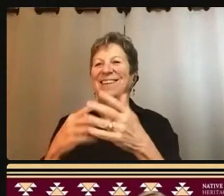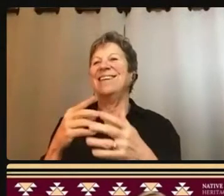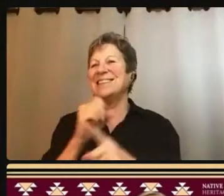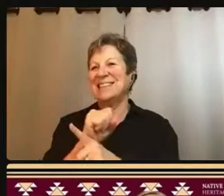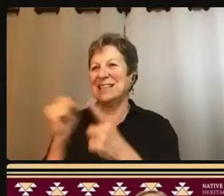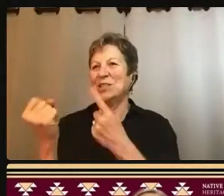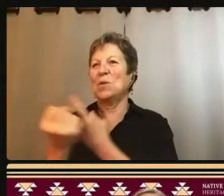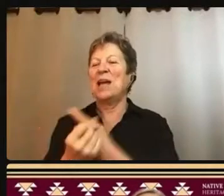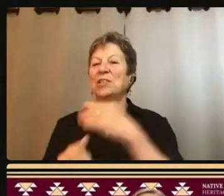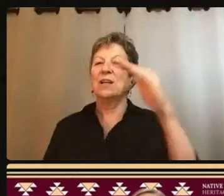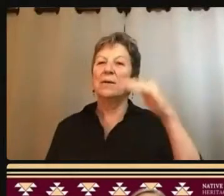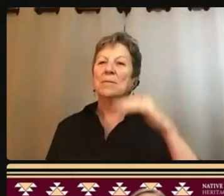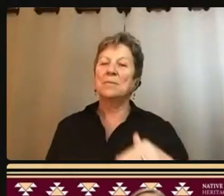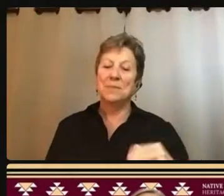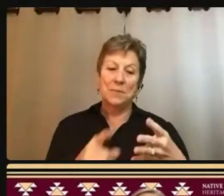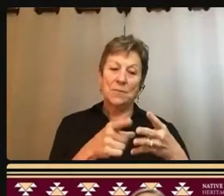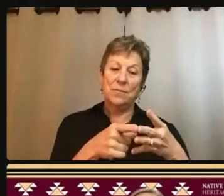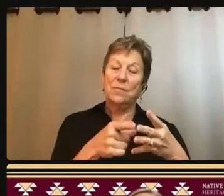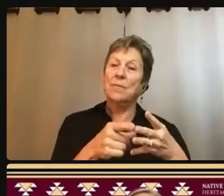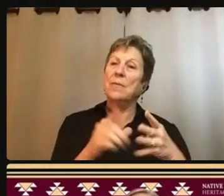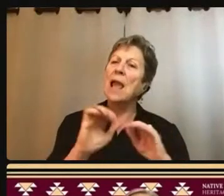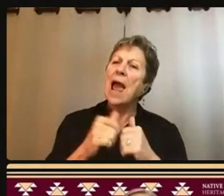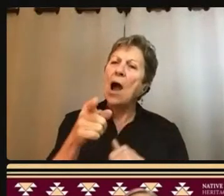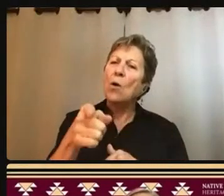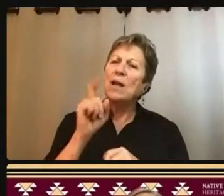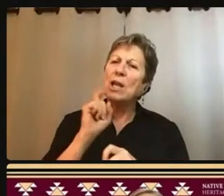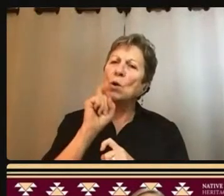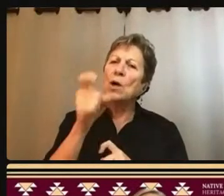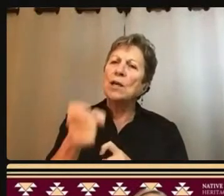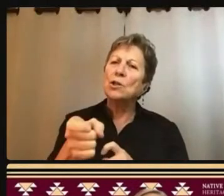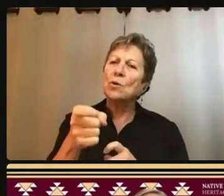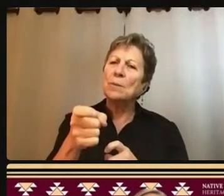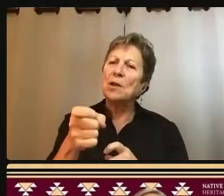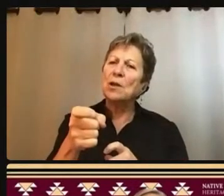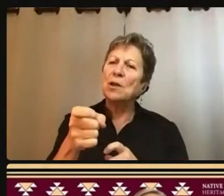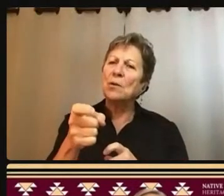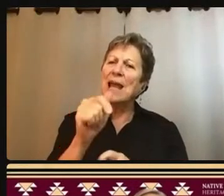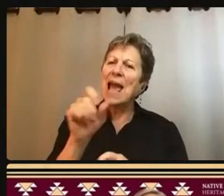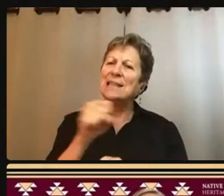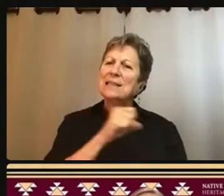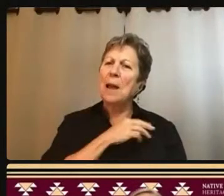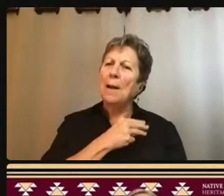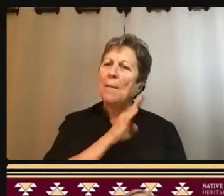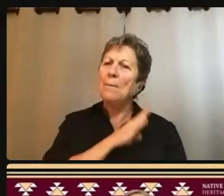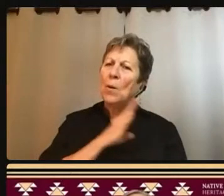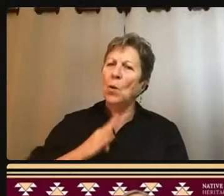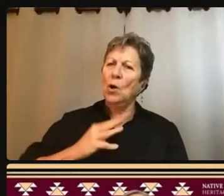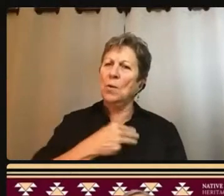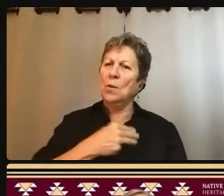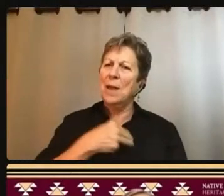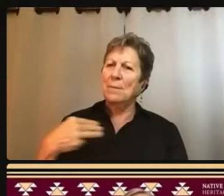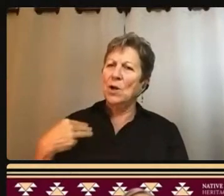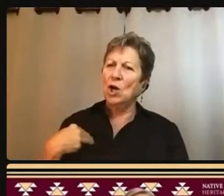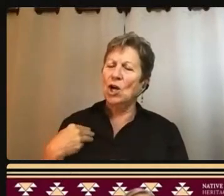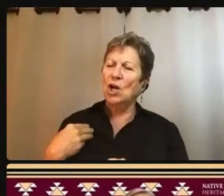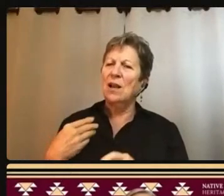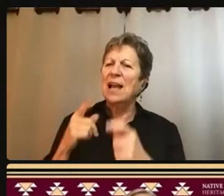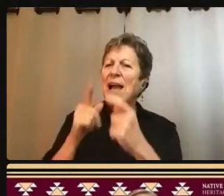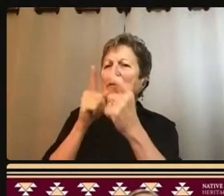SO THOSE ARE MY TOP THREE. THANK YOU.